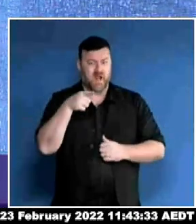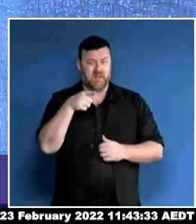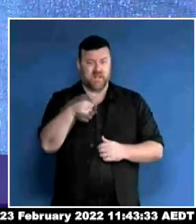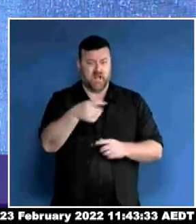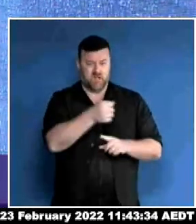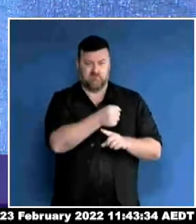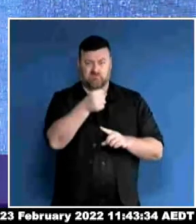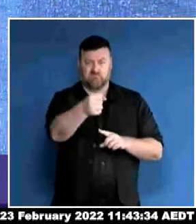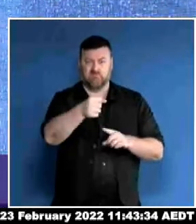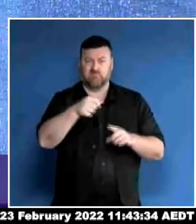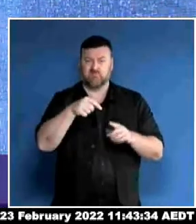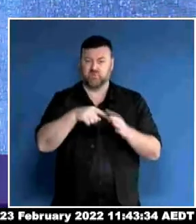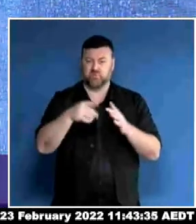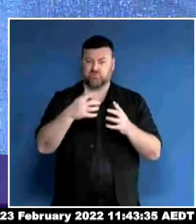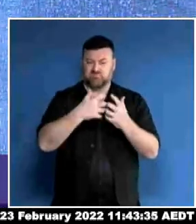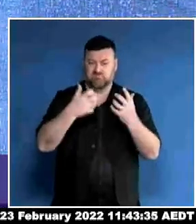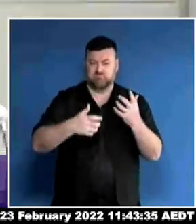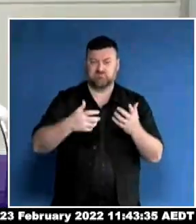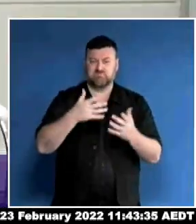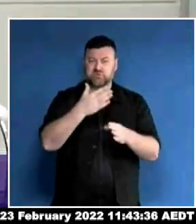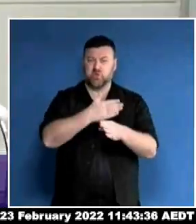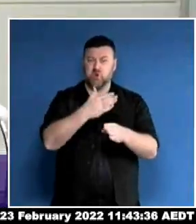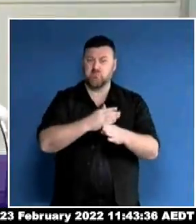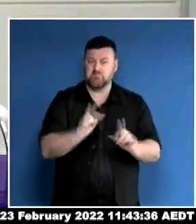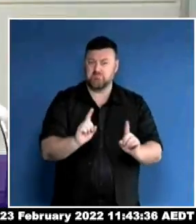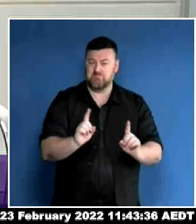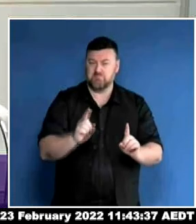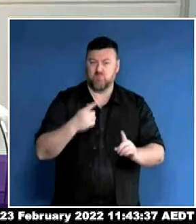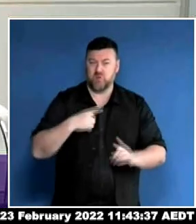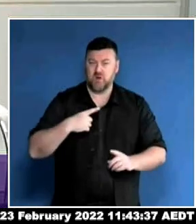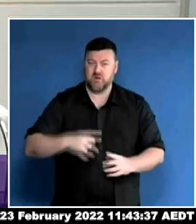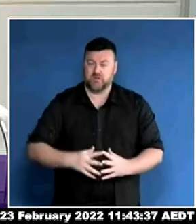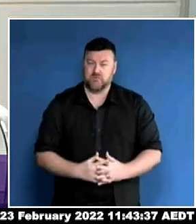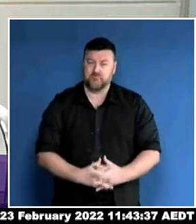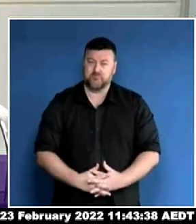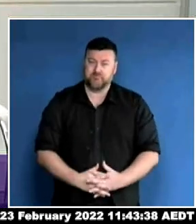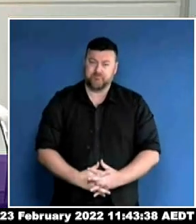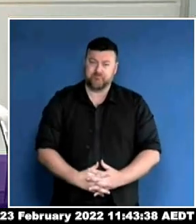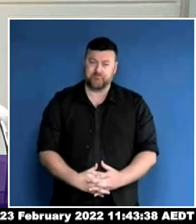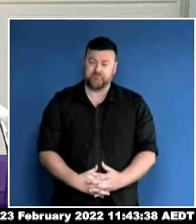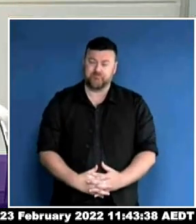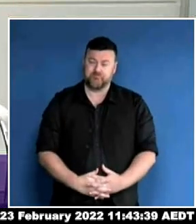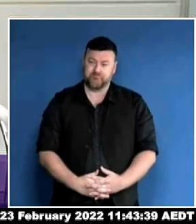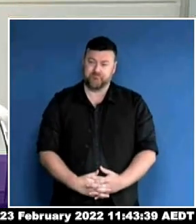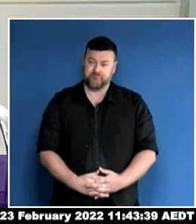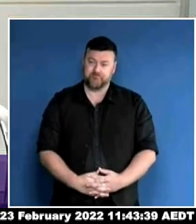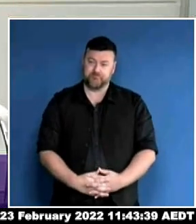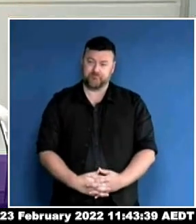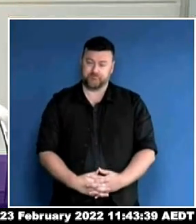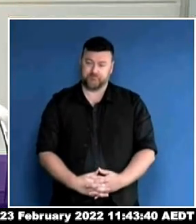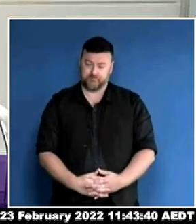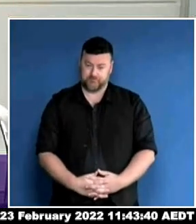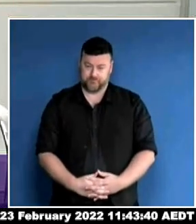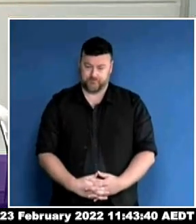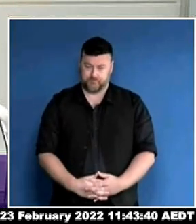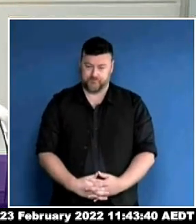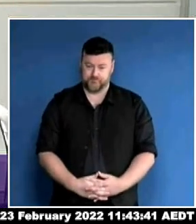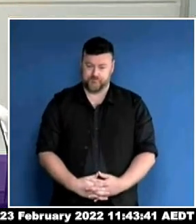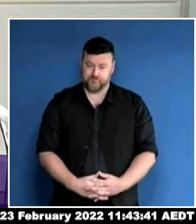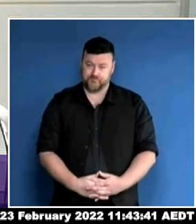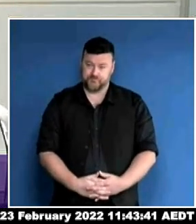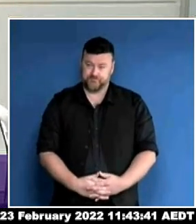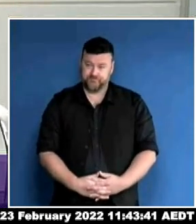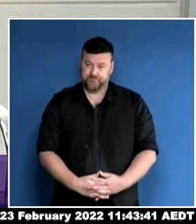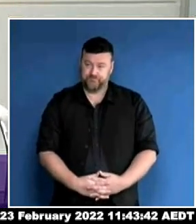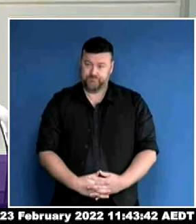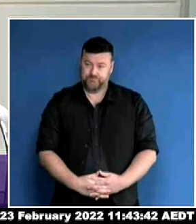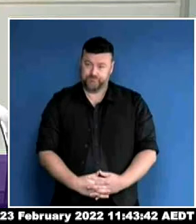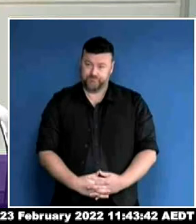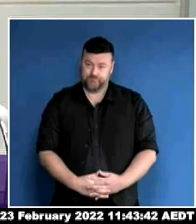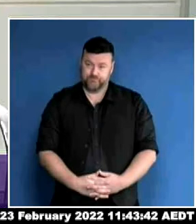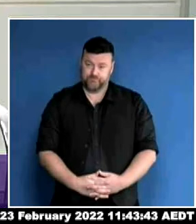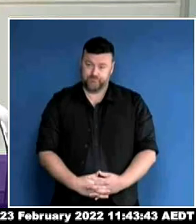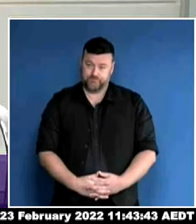Each time I did meet with